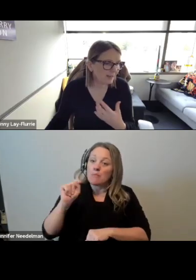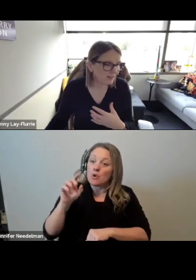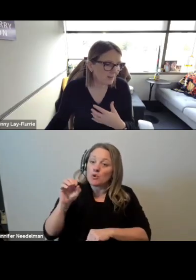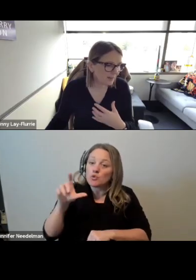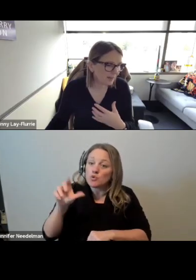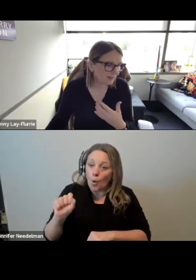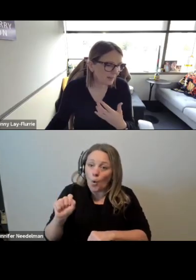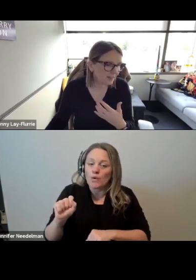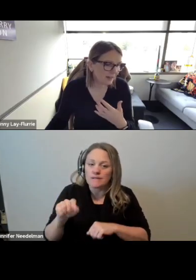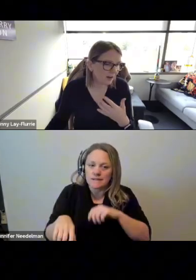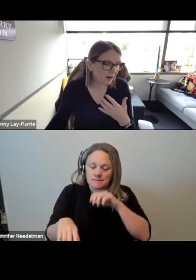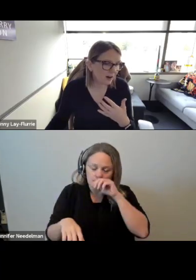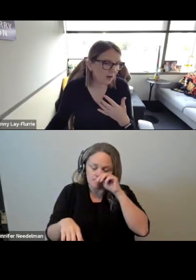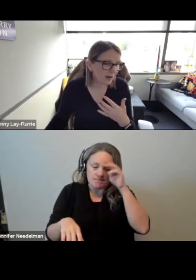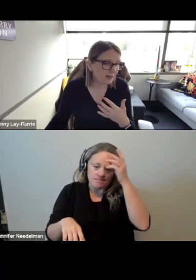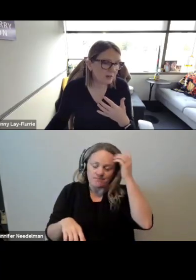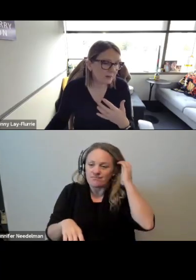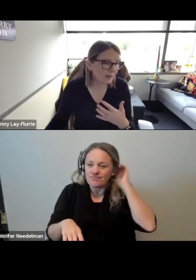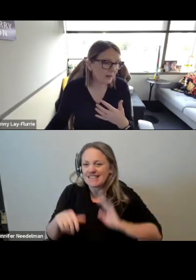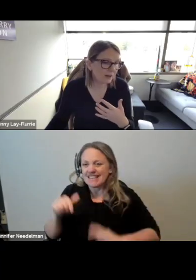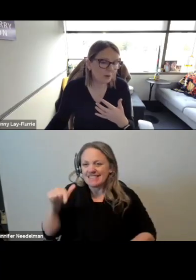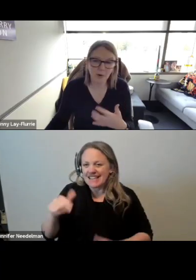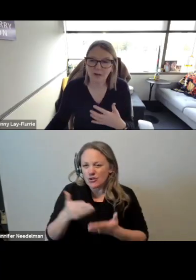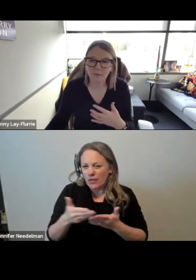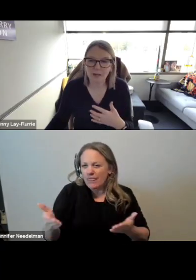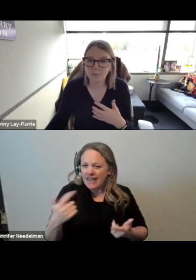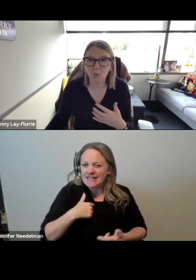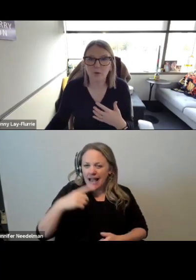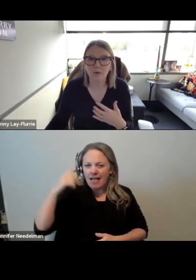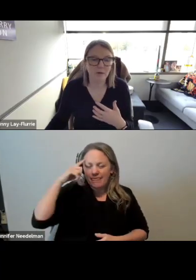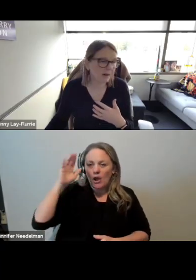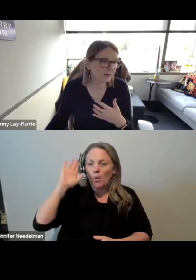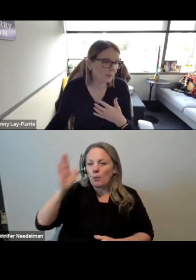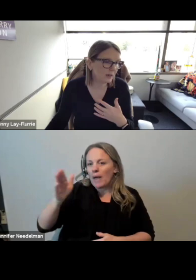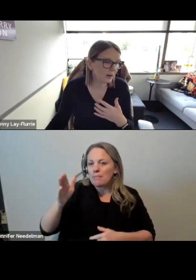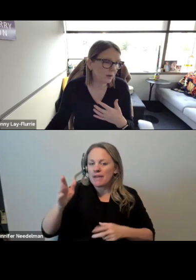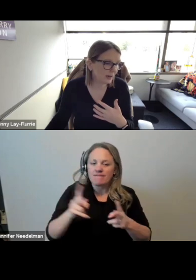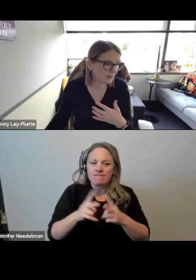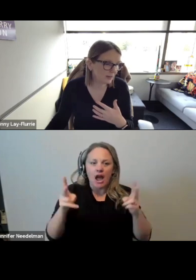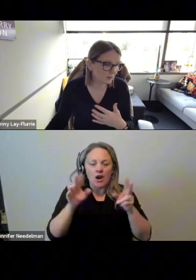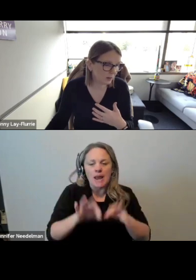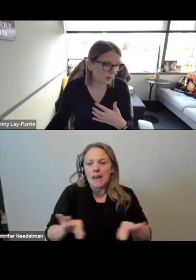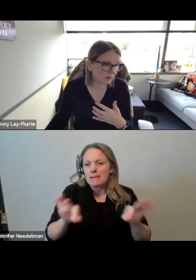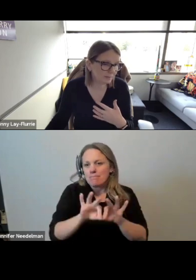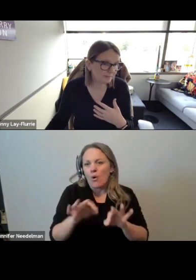These are some of the things that I think are going to be incredibly important as we go into this world,